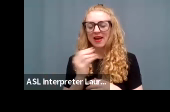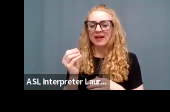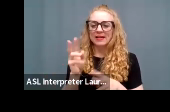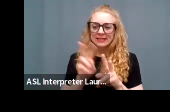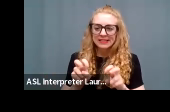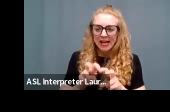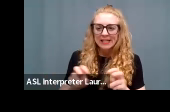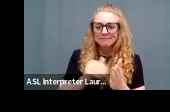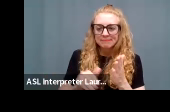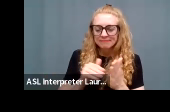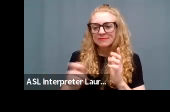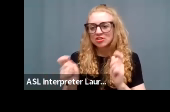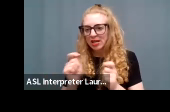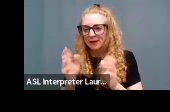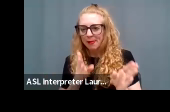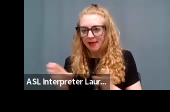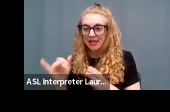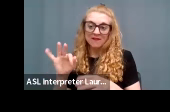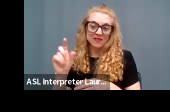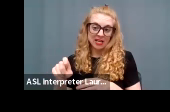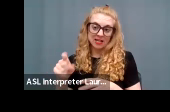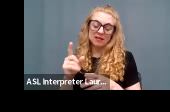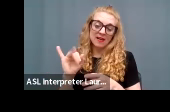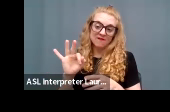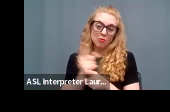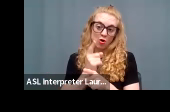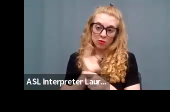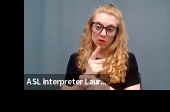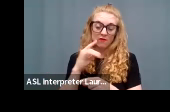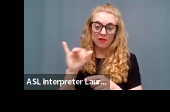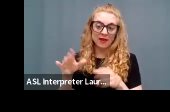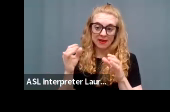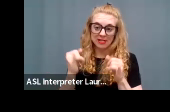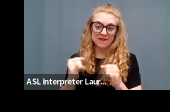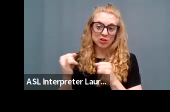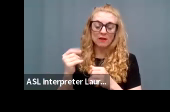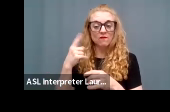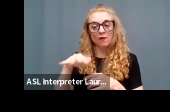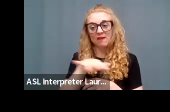and replan whenever that's appropriate for the individual and and for the environment is critical